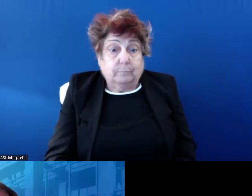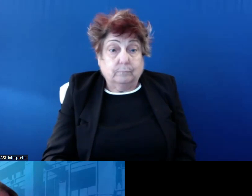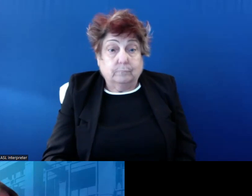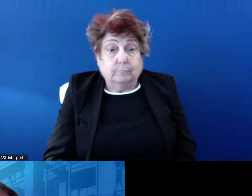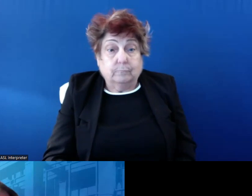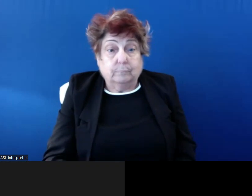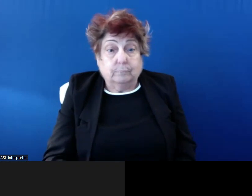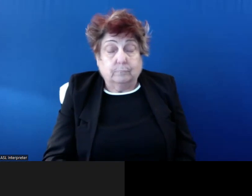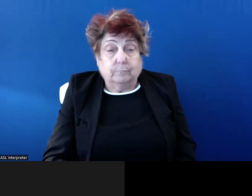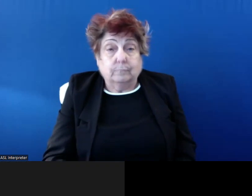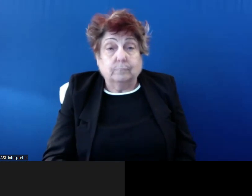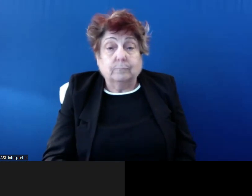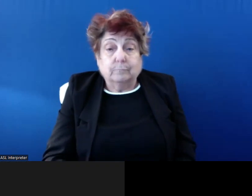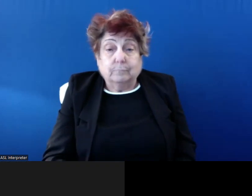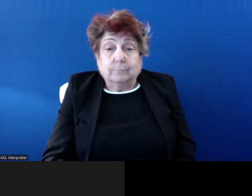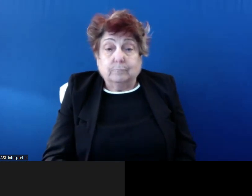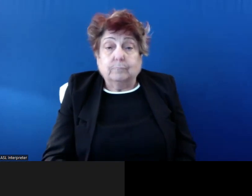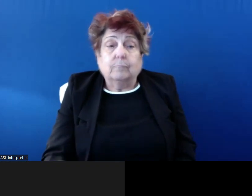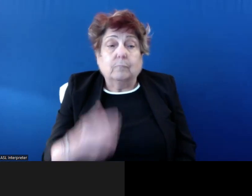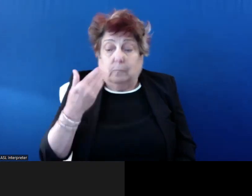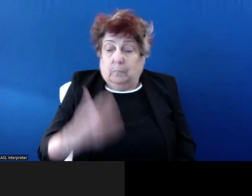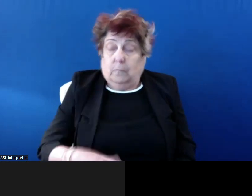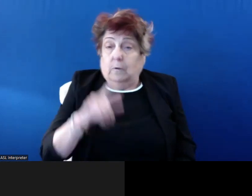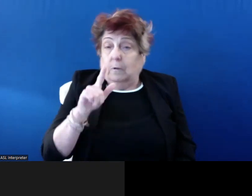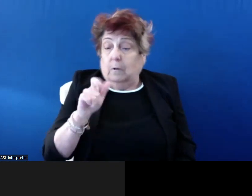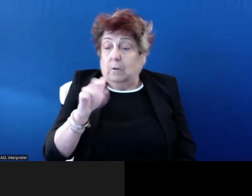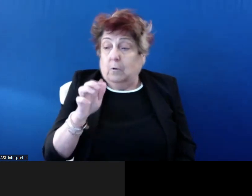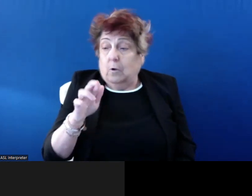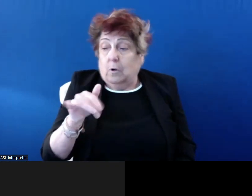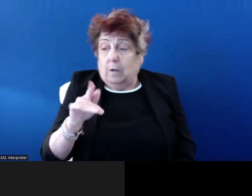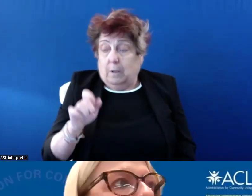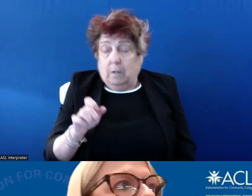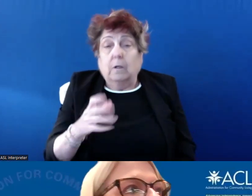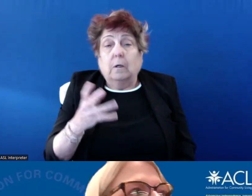this is Lauri. I just wanted to